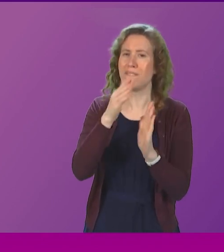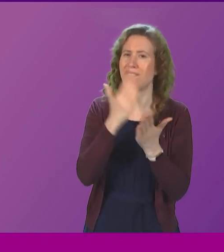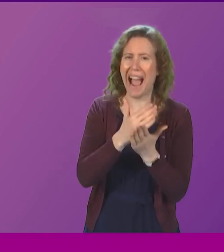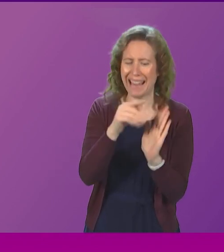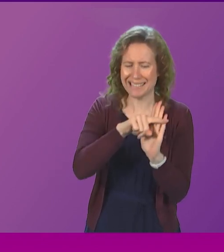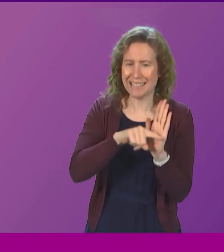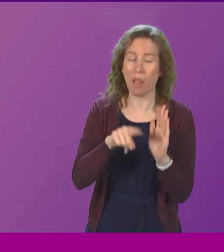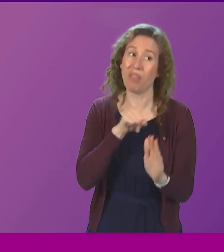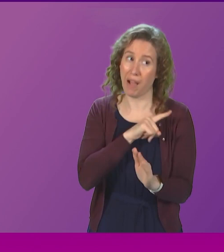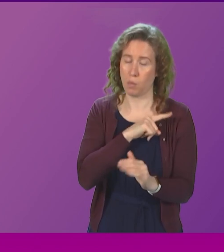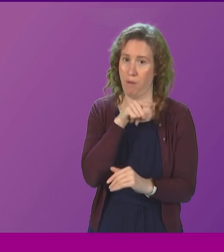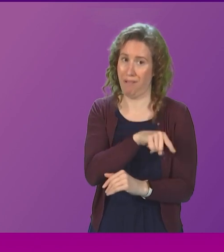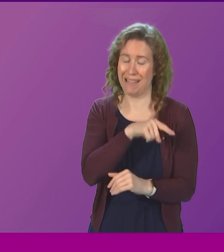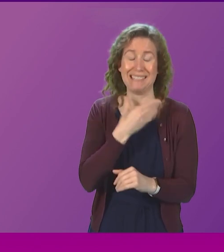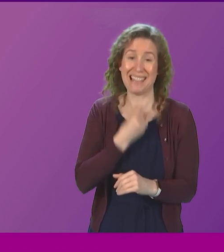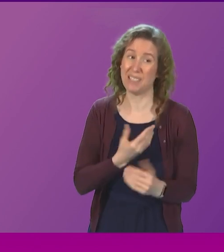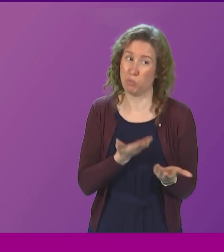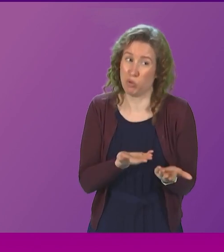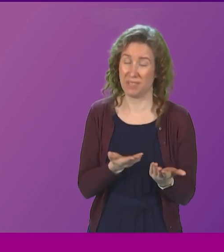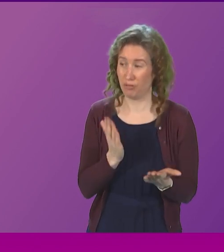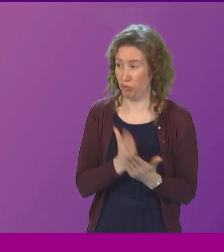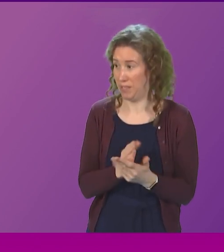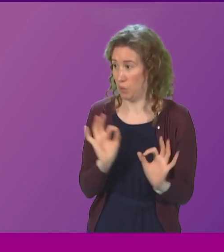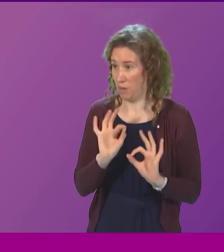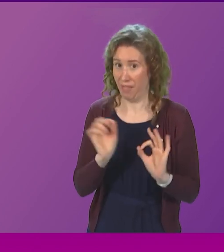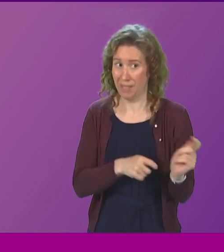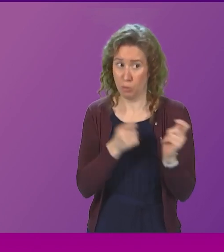how desperate Anas Sarwar really is.